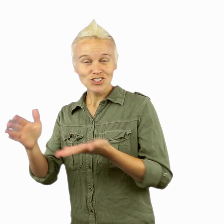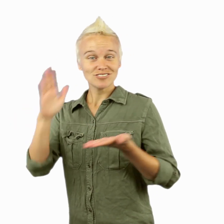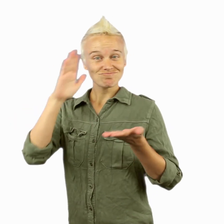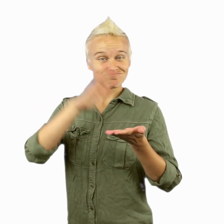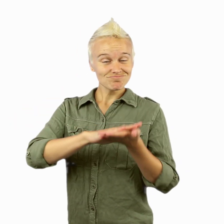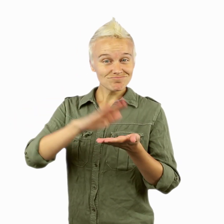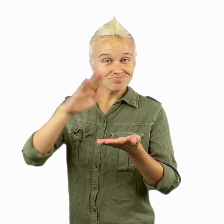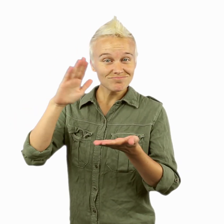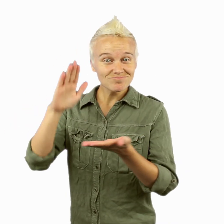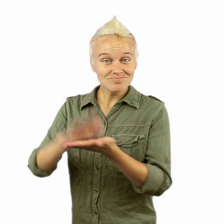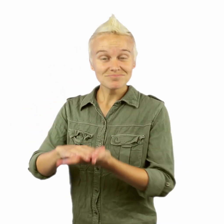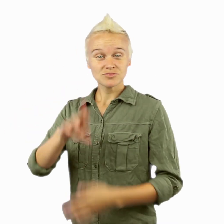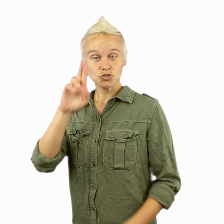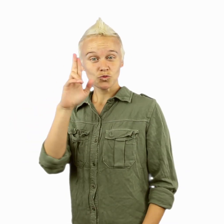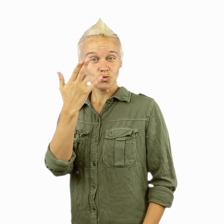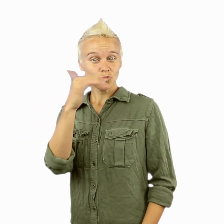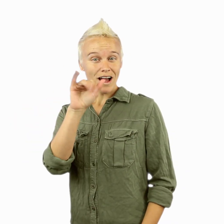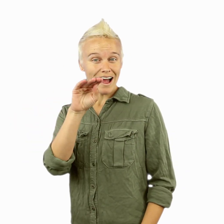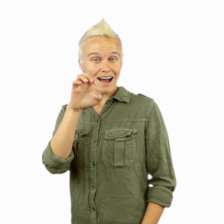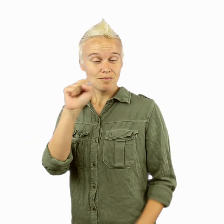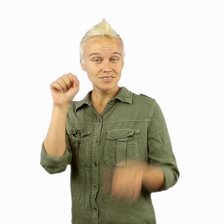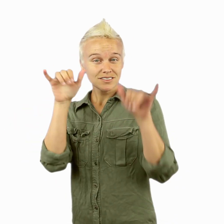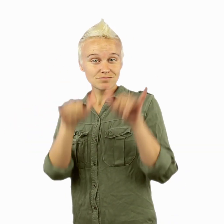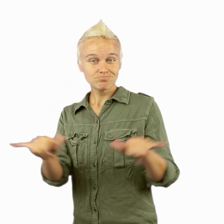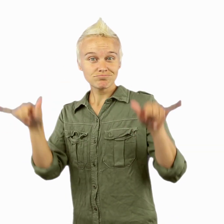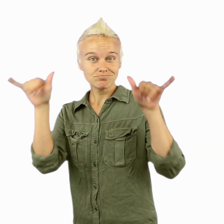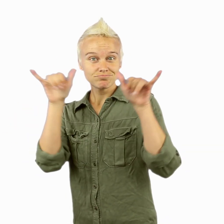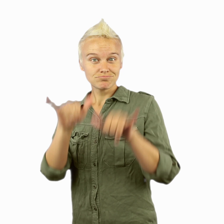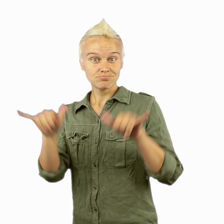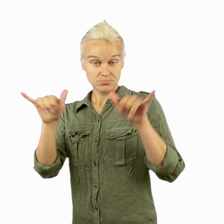patterned language, rhymes, and rhythms.